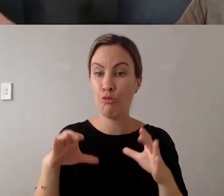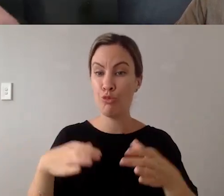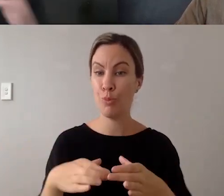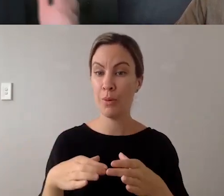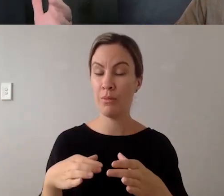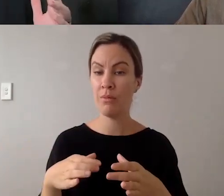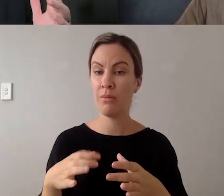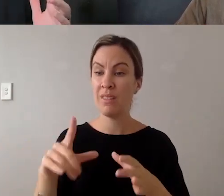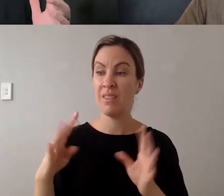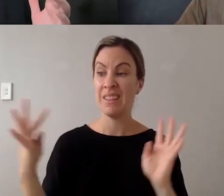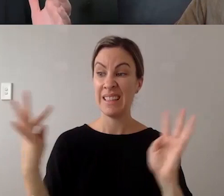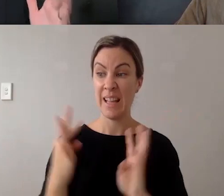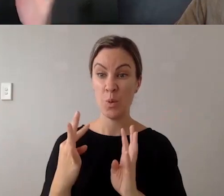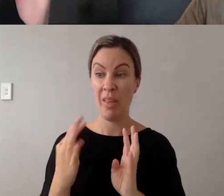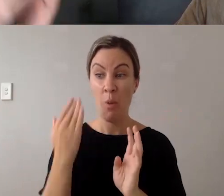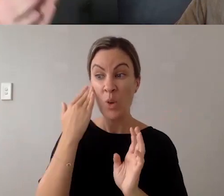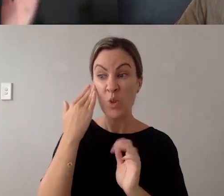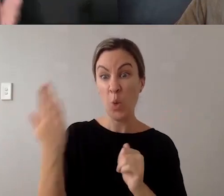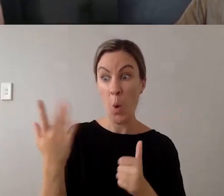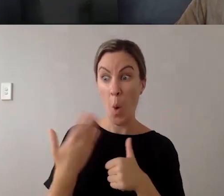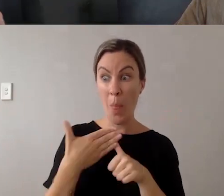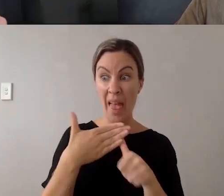answers are. Let's be really clear on where our challenges are. Let's